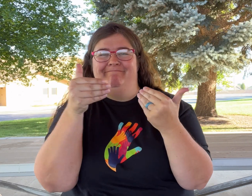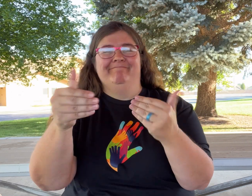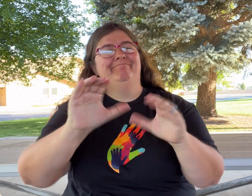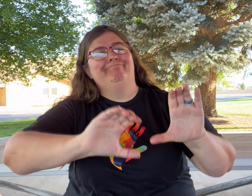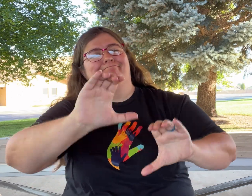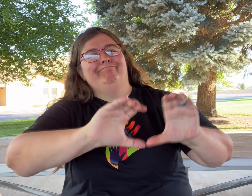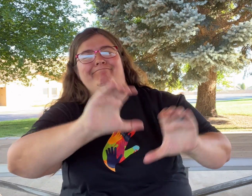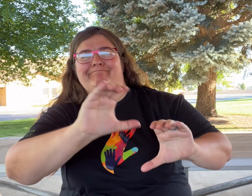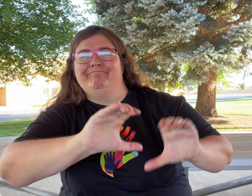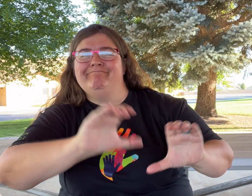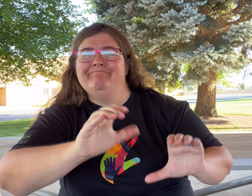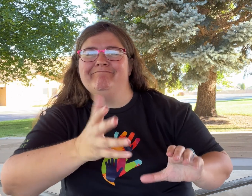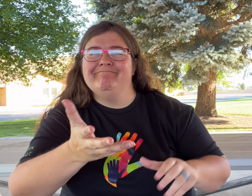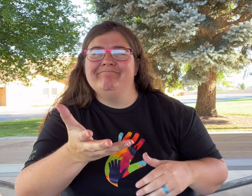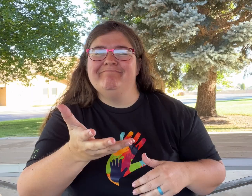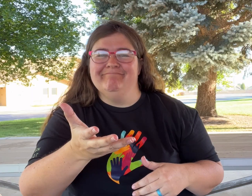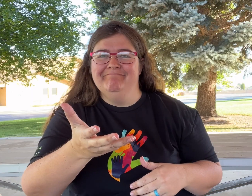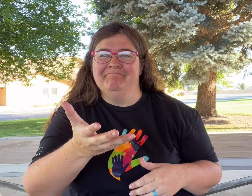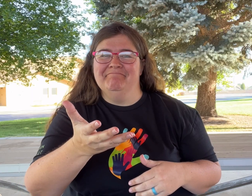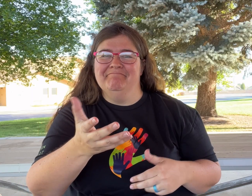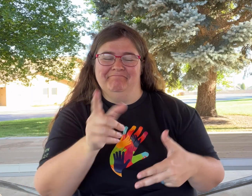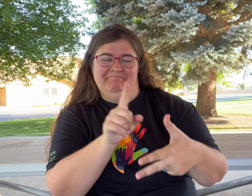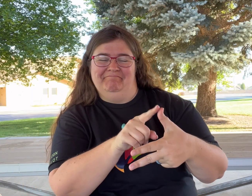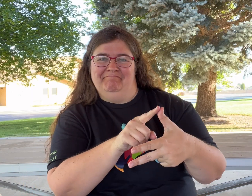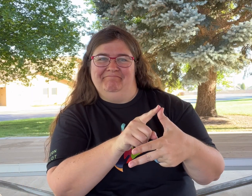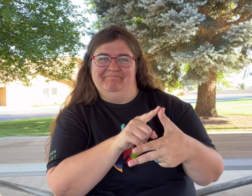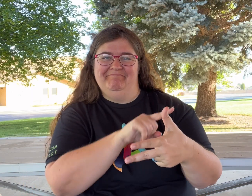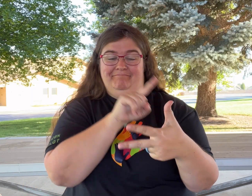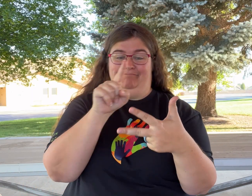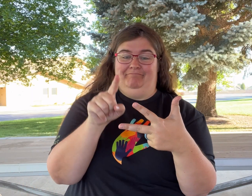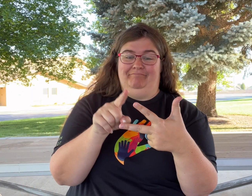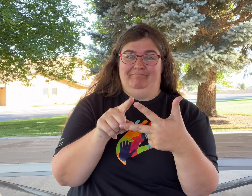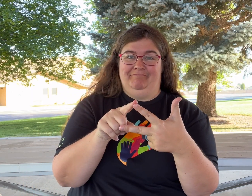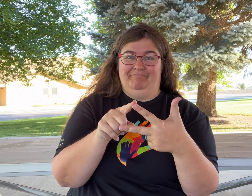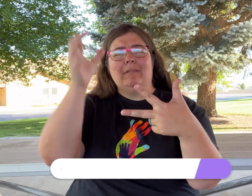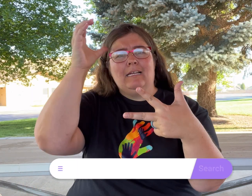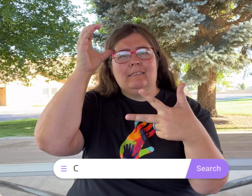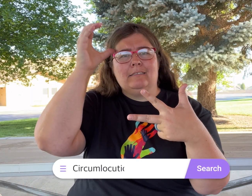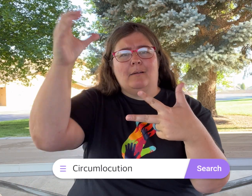continue on with your conversation. So that's the first approach so the second approach is